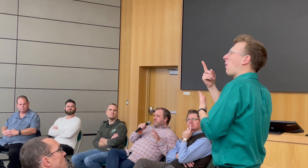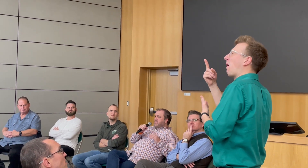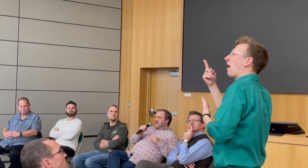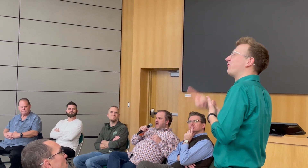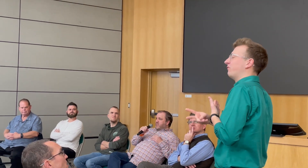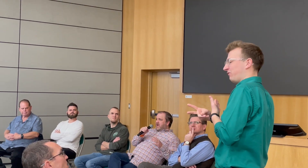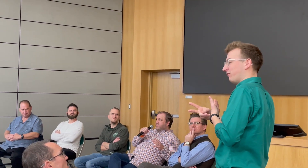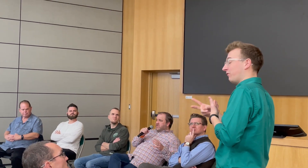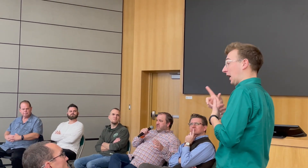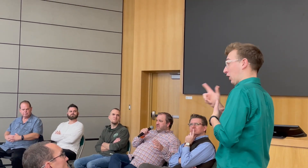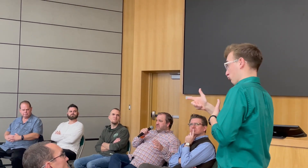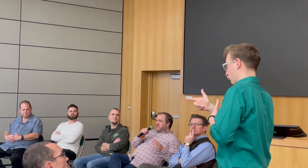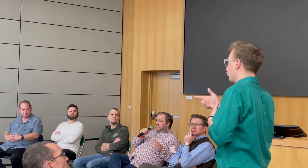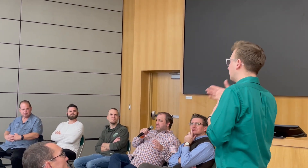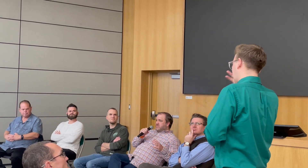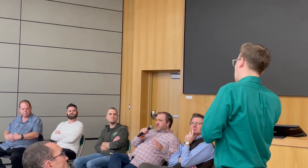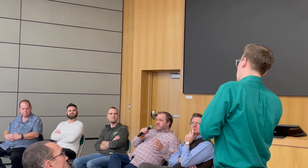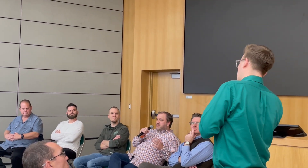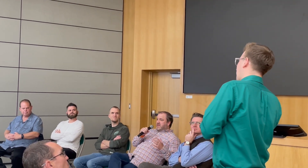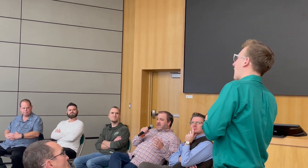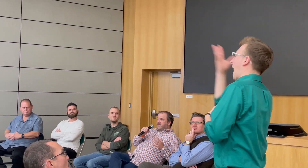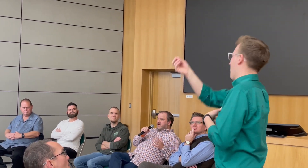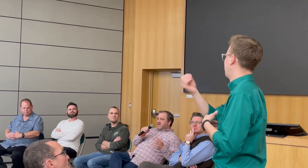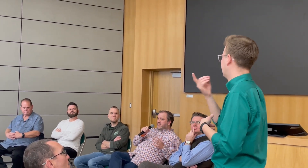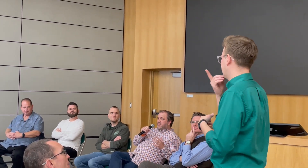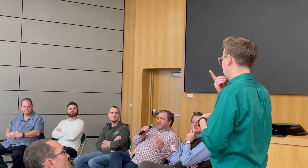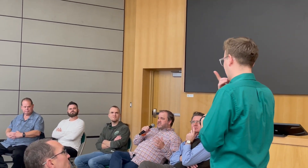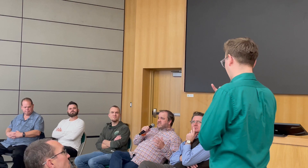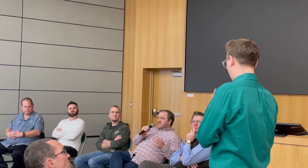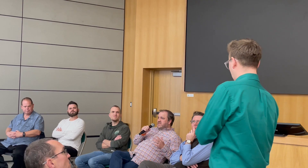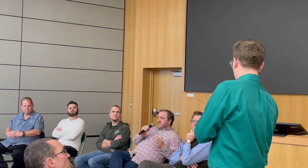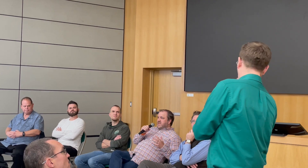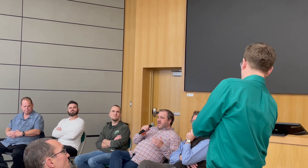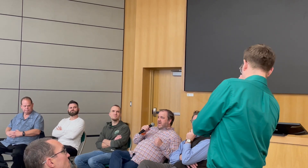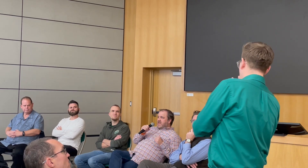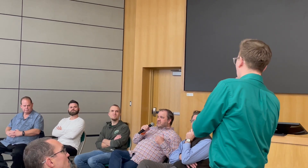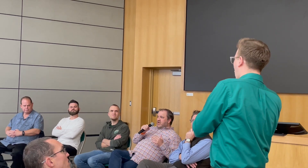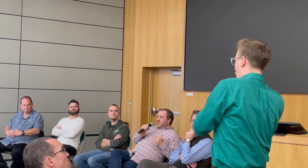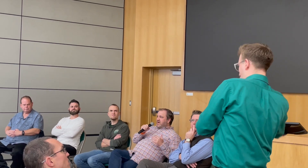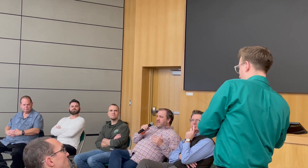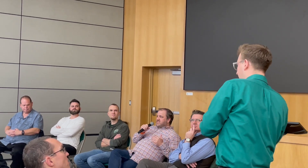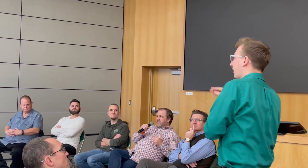me and my dad went out to go get something to eat for for lunch and I started crying I said